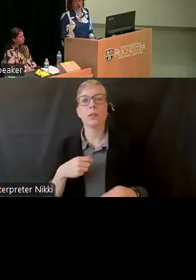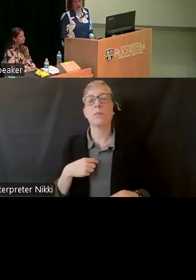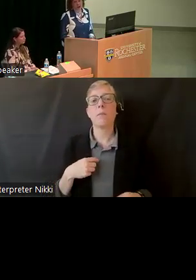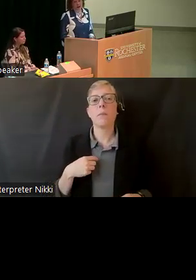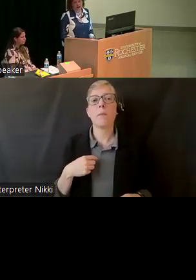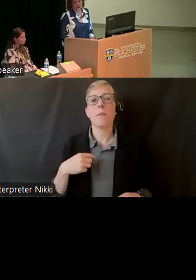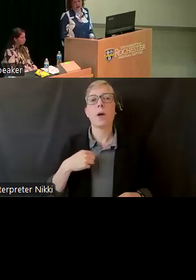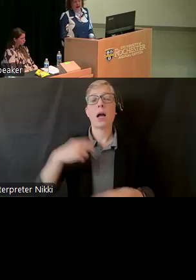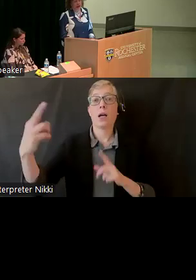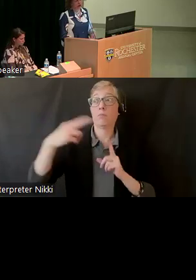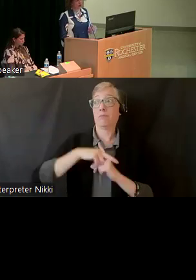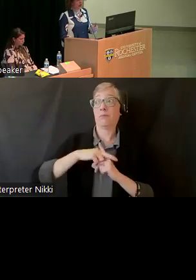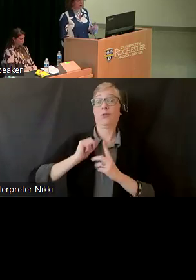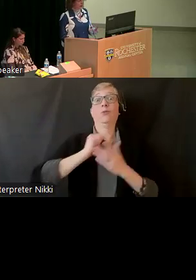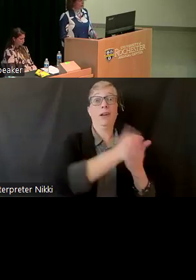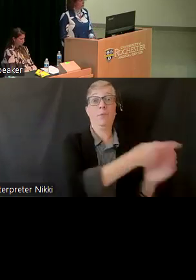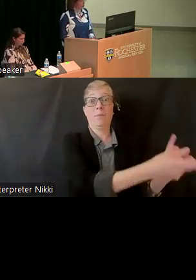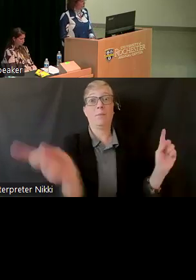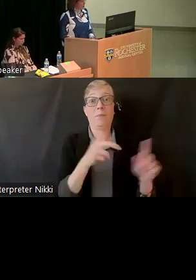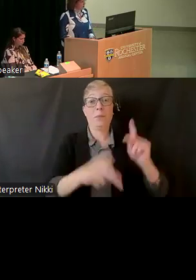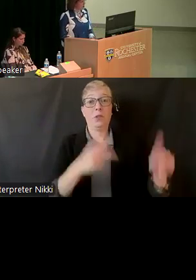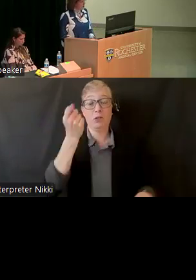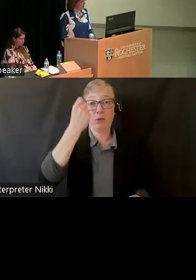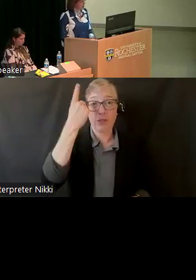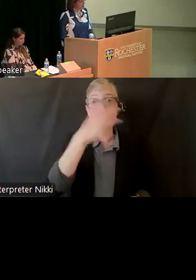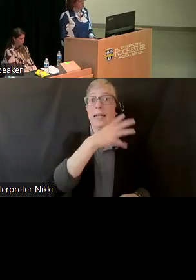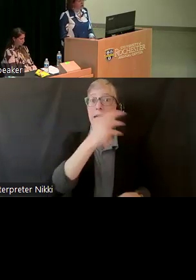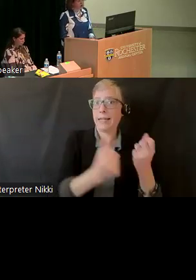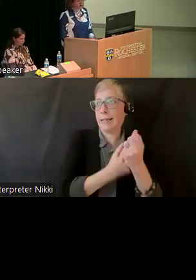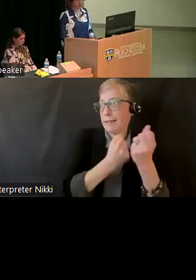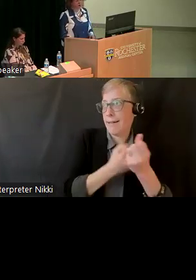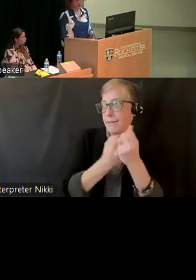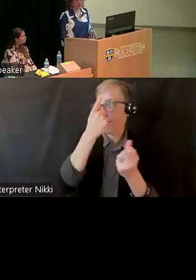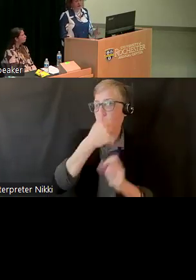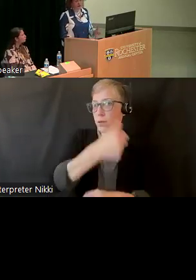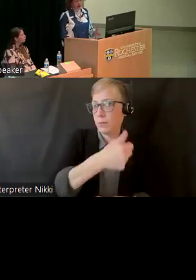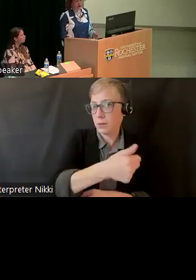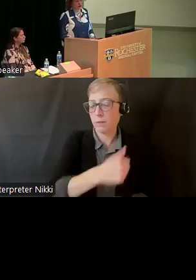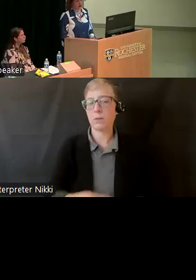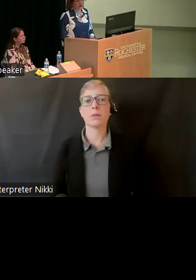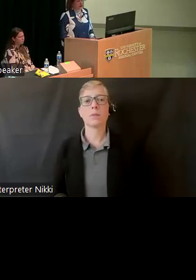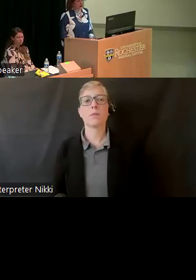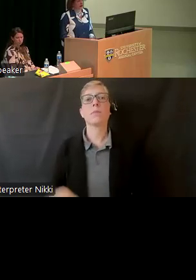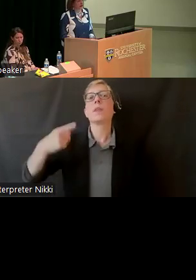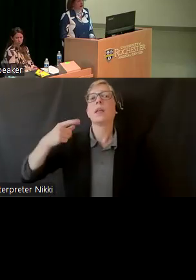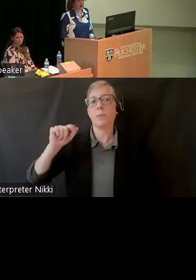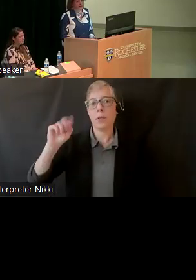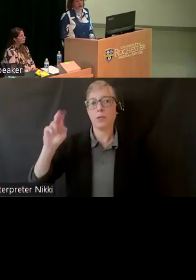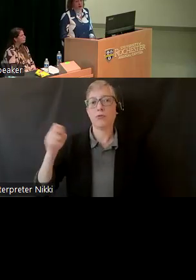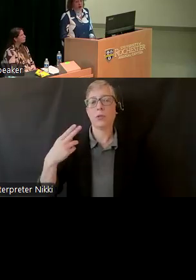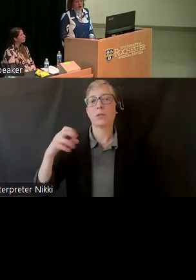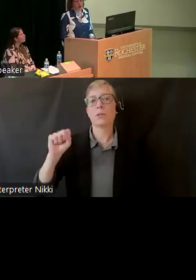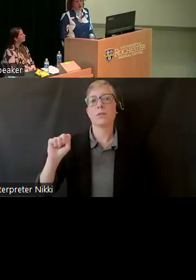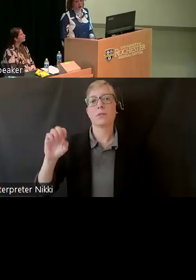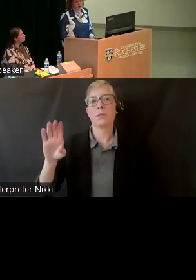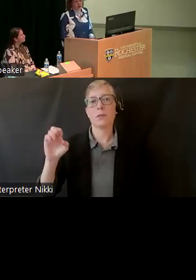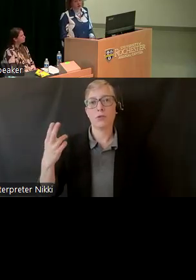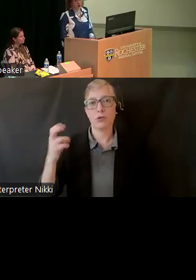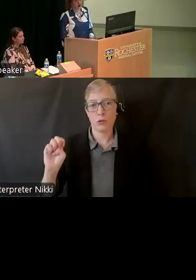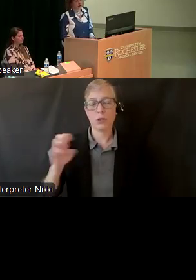understand and also advocating for themselves so um Patrick Satch and uh Kathleen Mau who was our